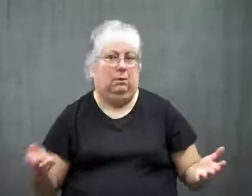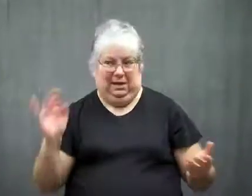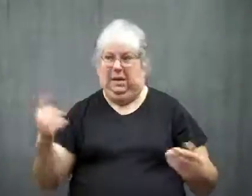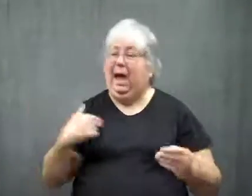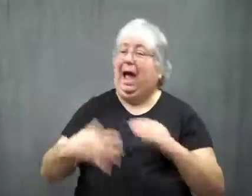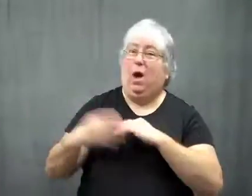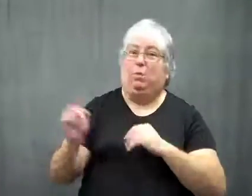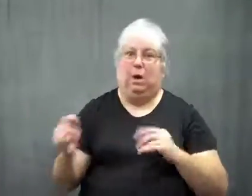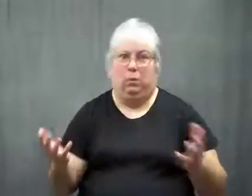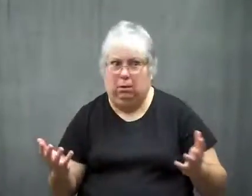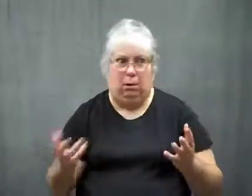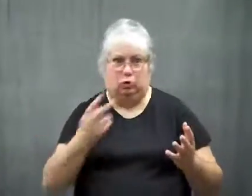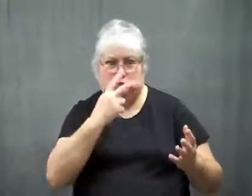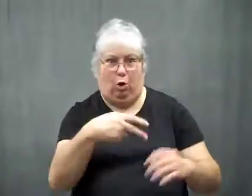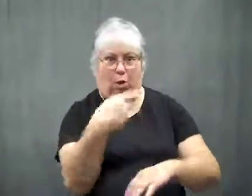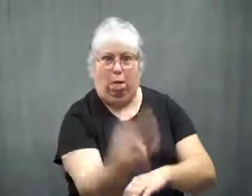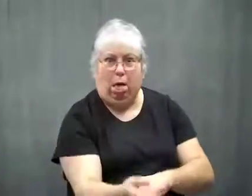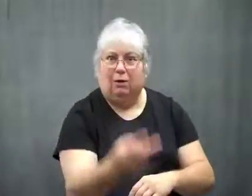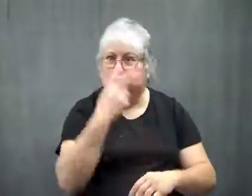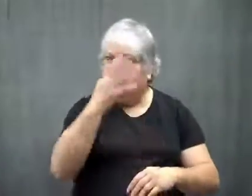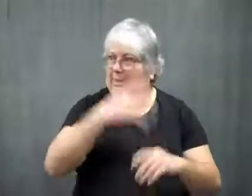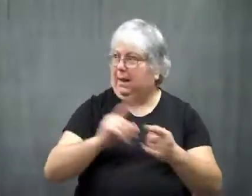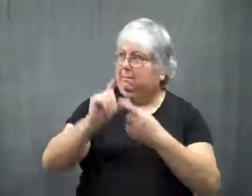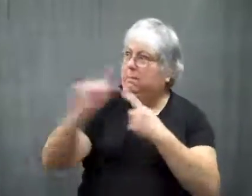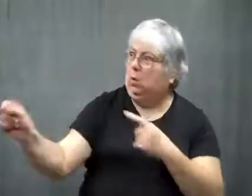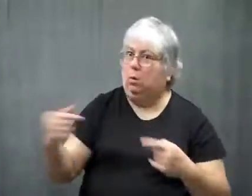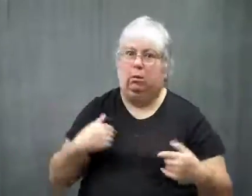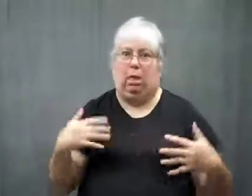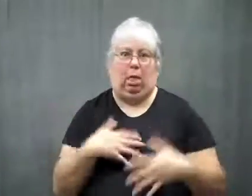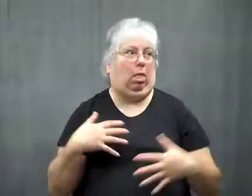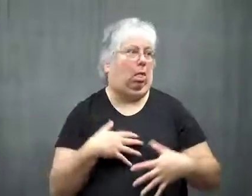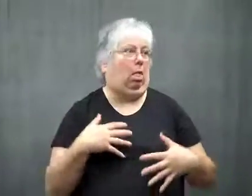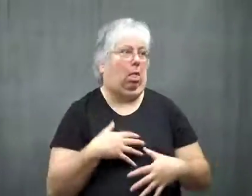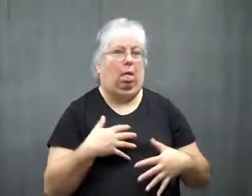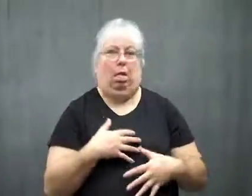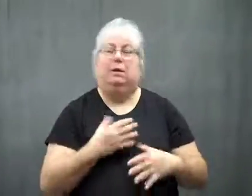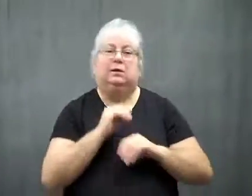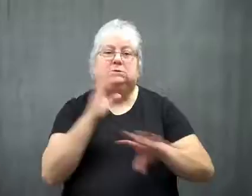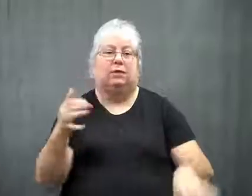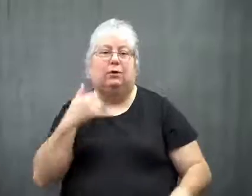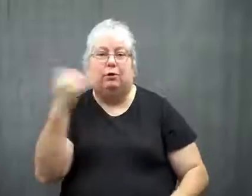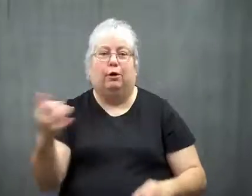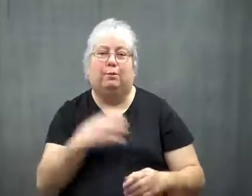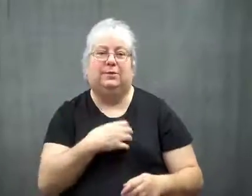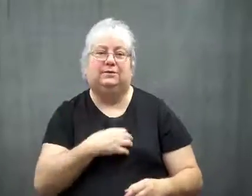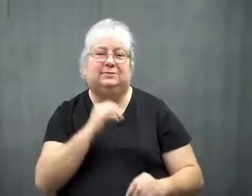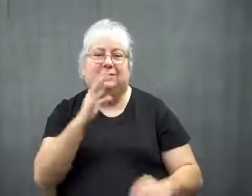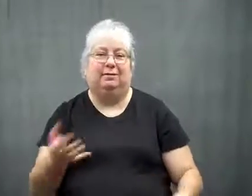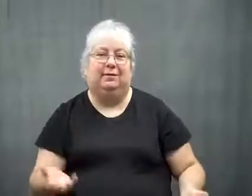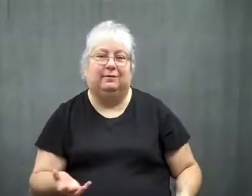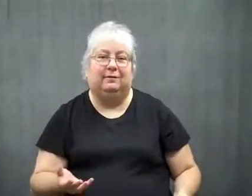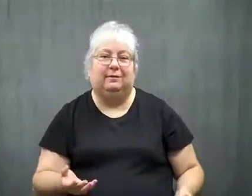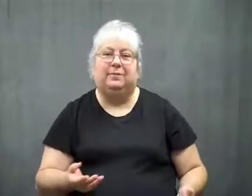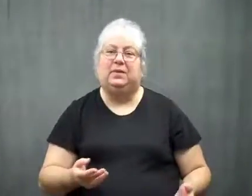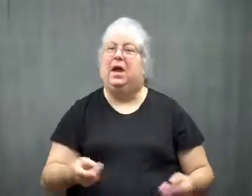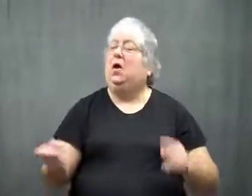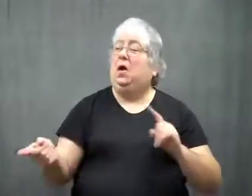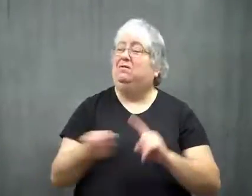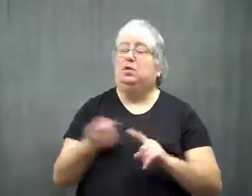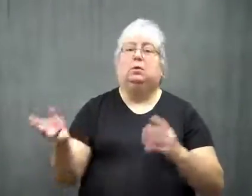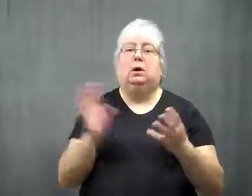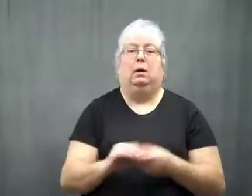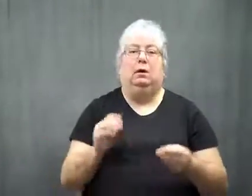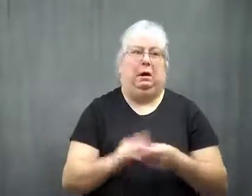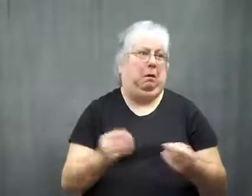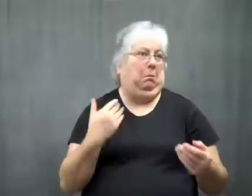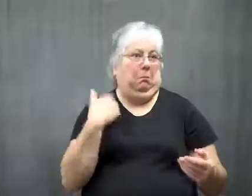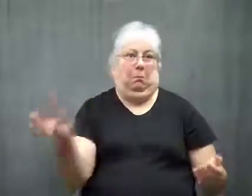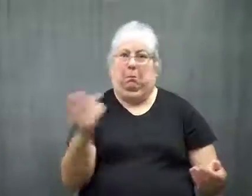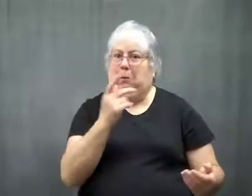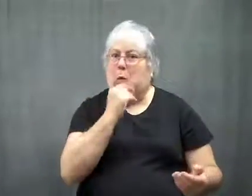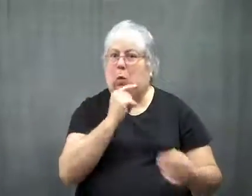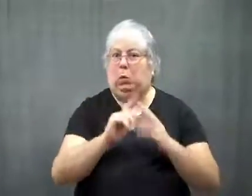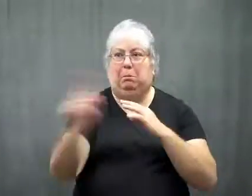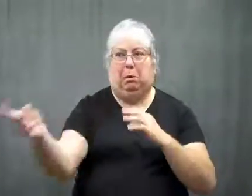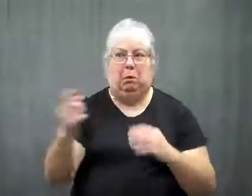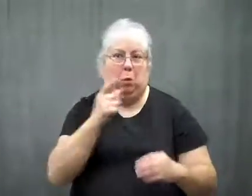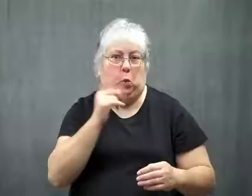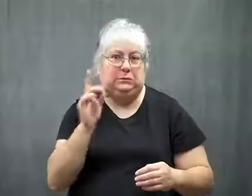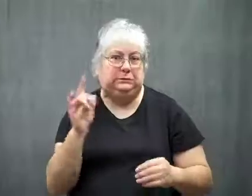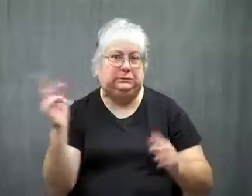When he came out, she was on the floor, the man ran, and he was too afraid to report it.